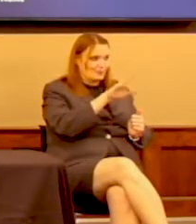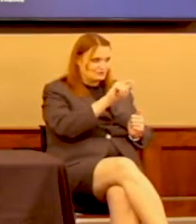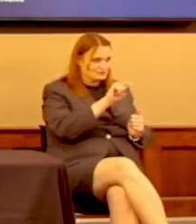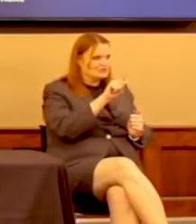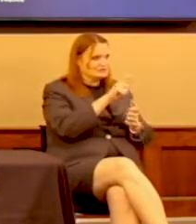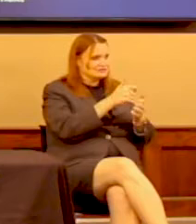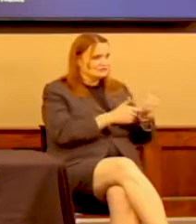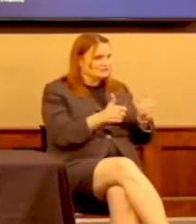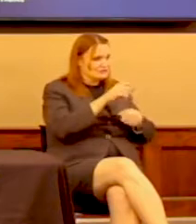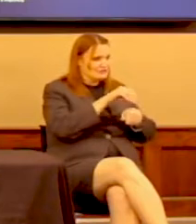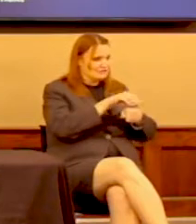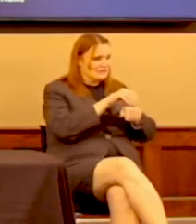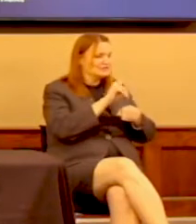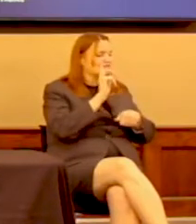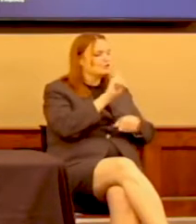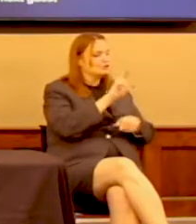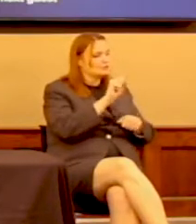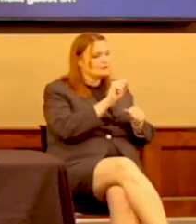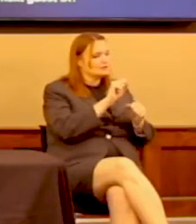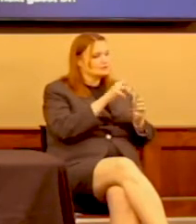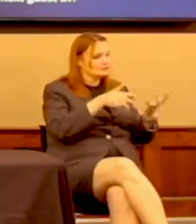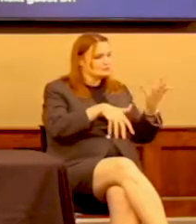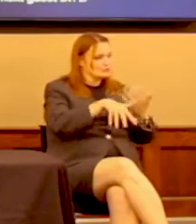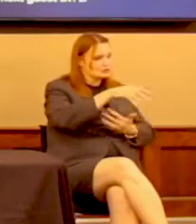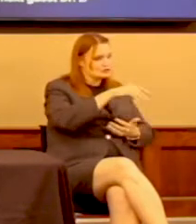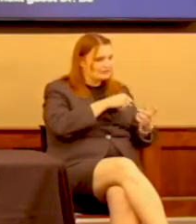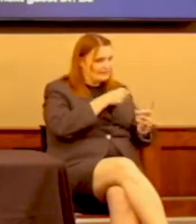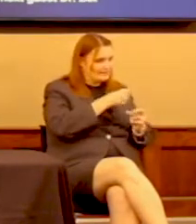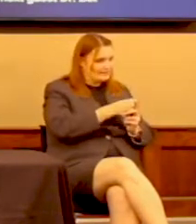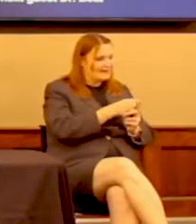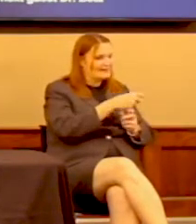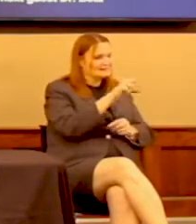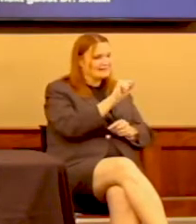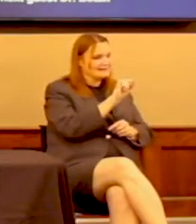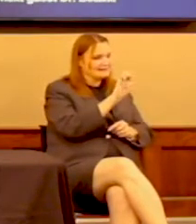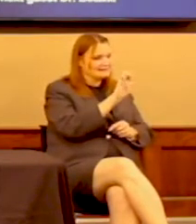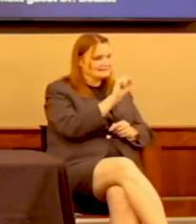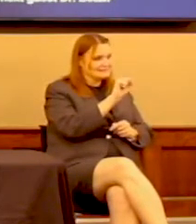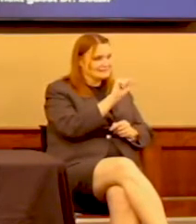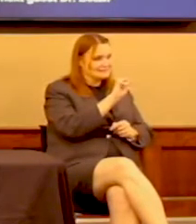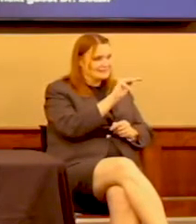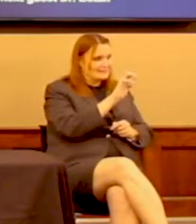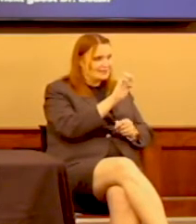impact at Sesame Workshop I think I was